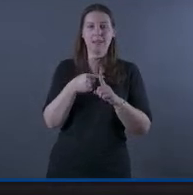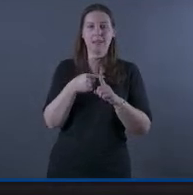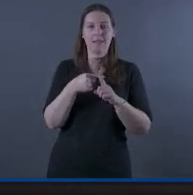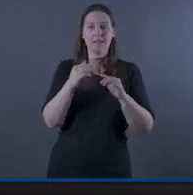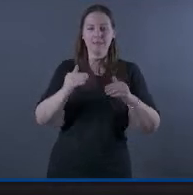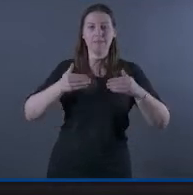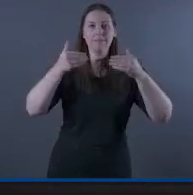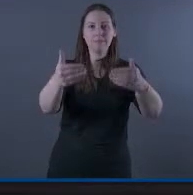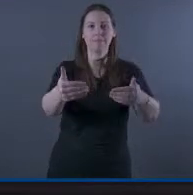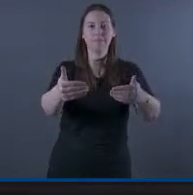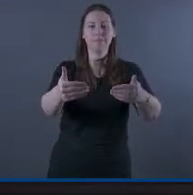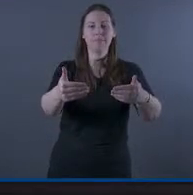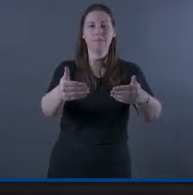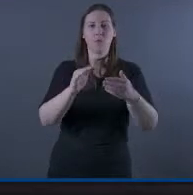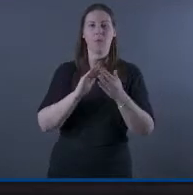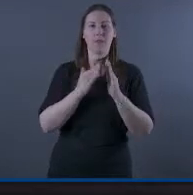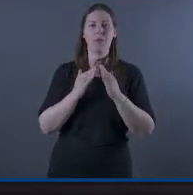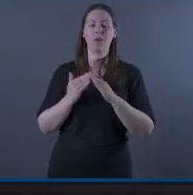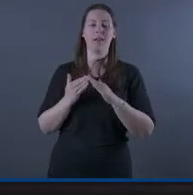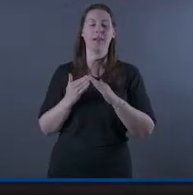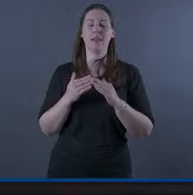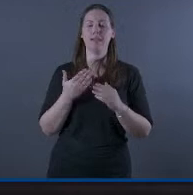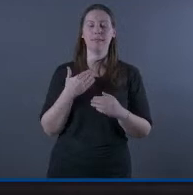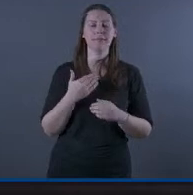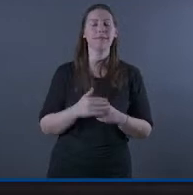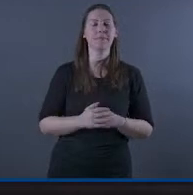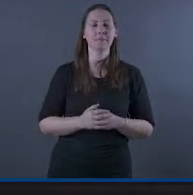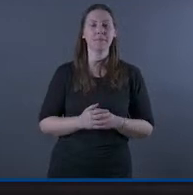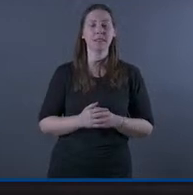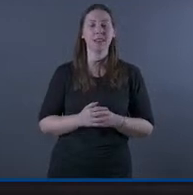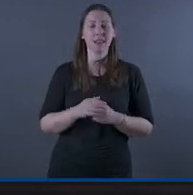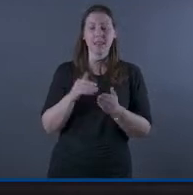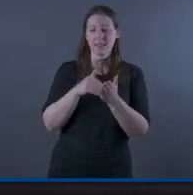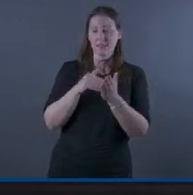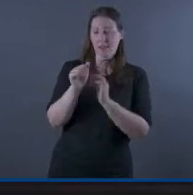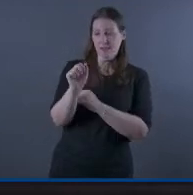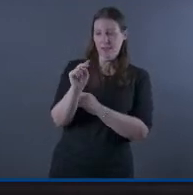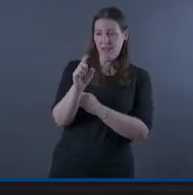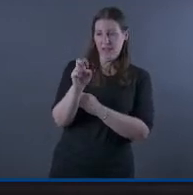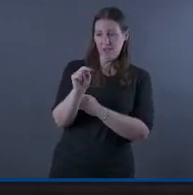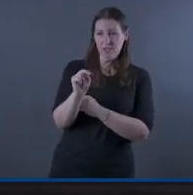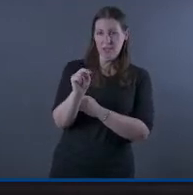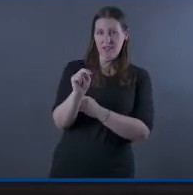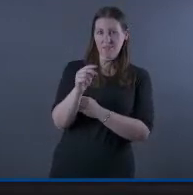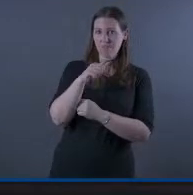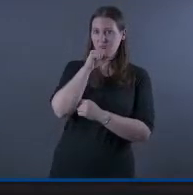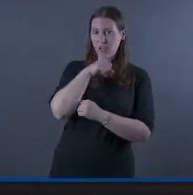And Dr. Anderson, I'd love to hear any additional thoughts you have from a Family Care Network perspective.